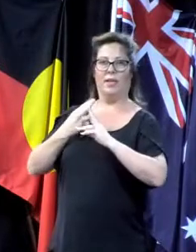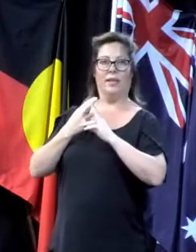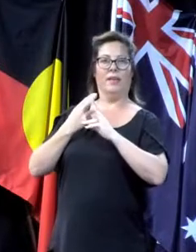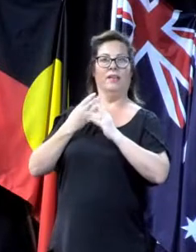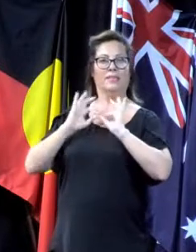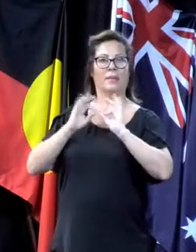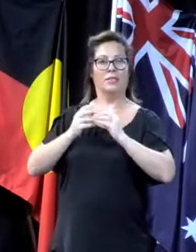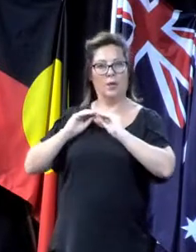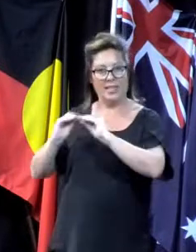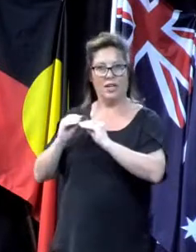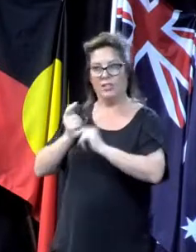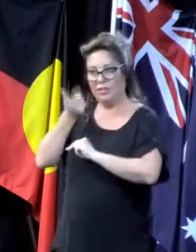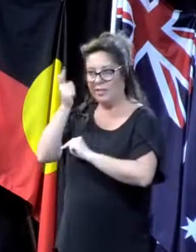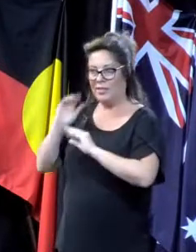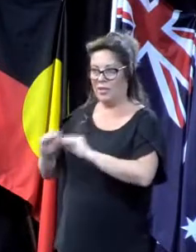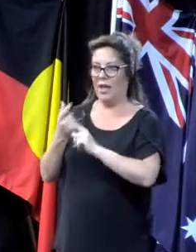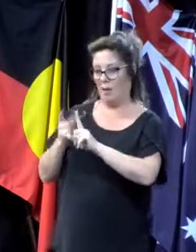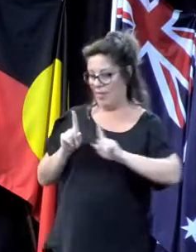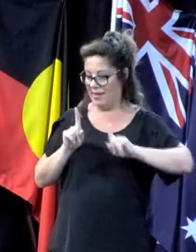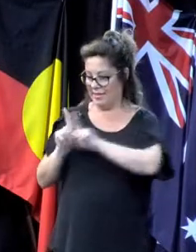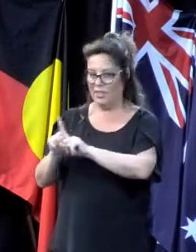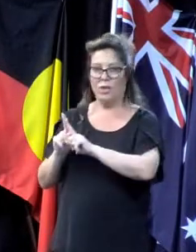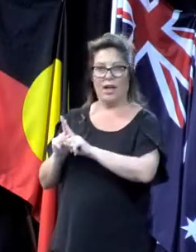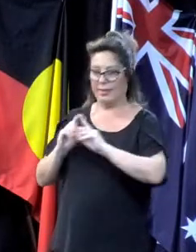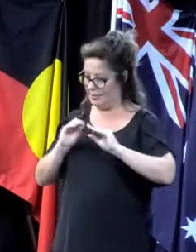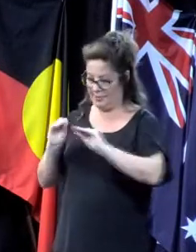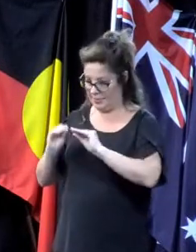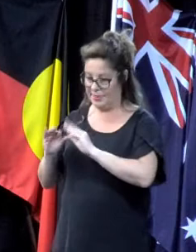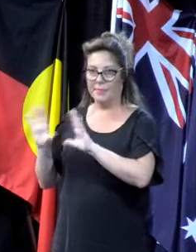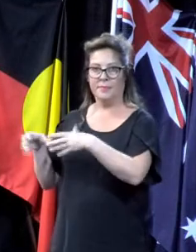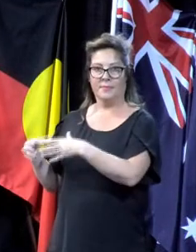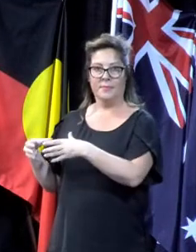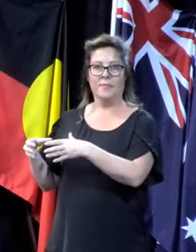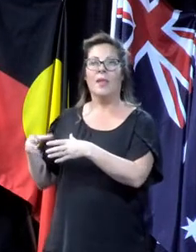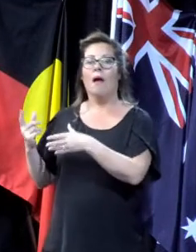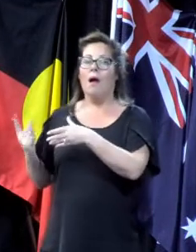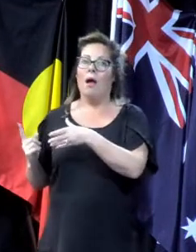and supported by special education teacher aides. Students did move out into the regular school